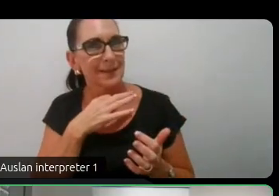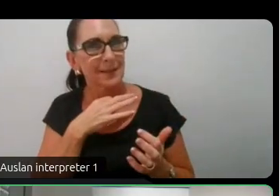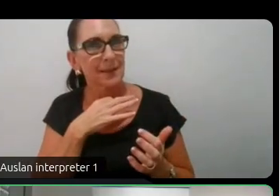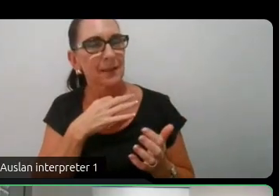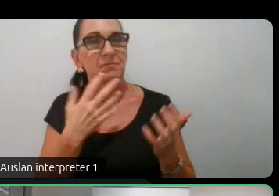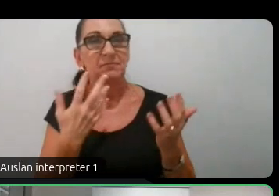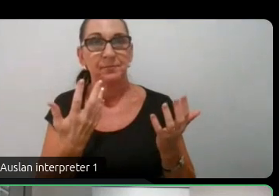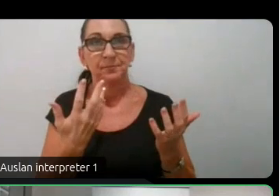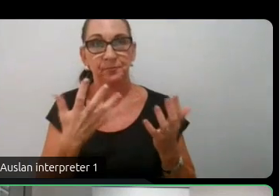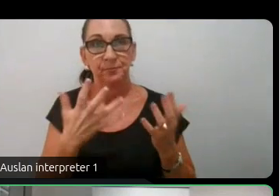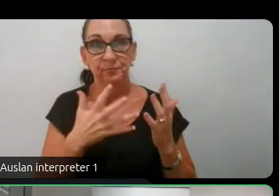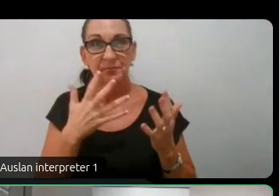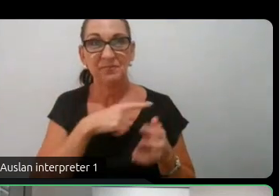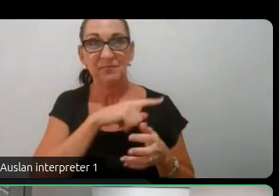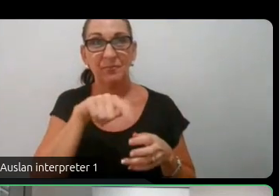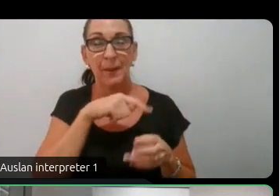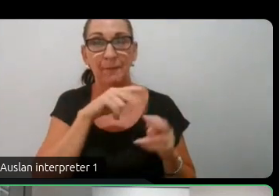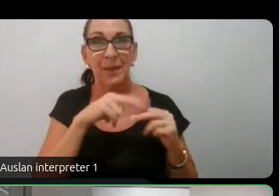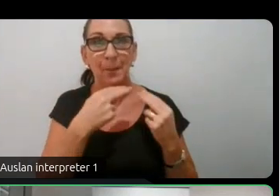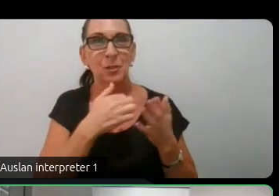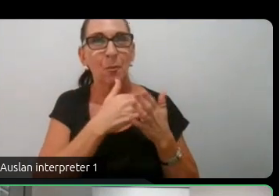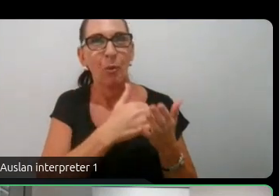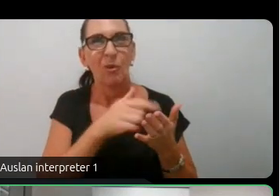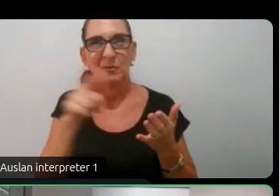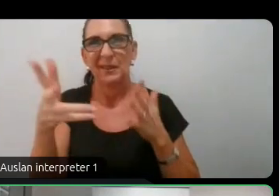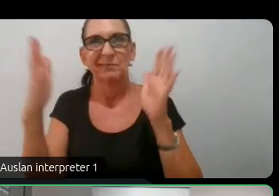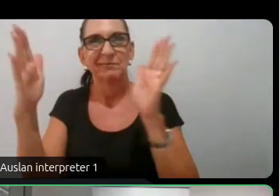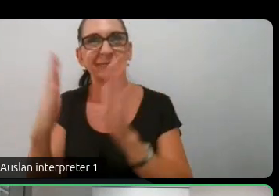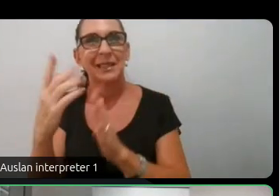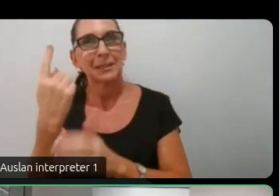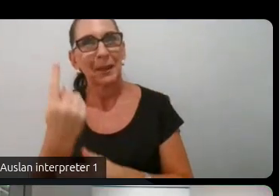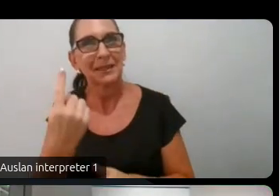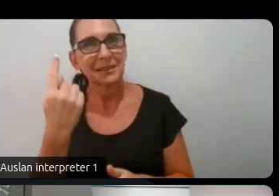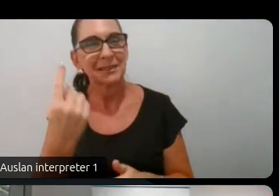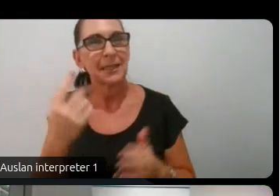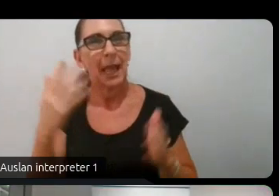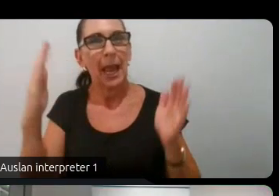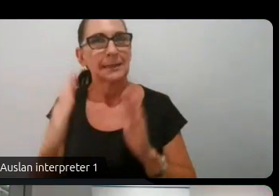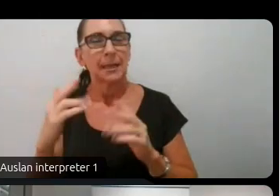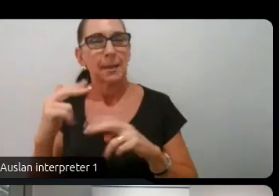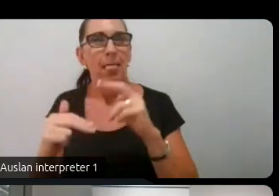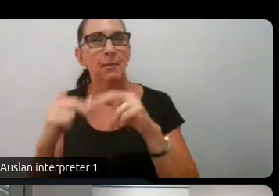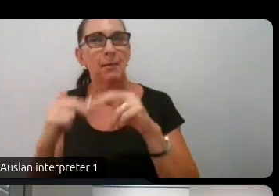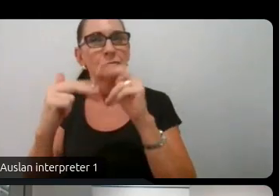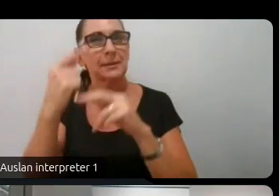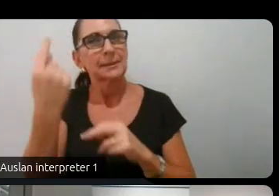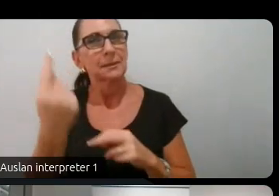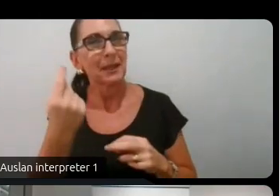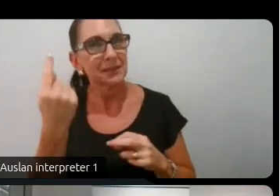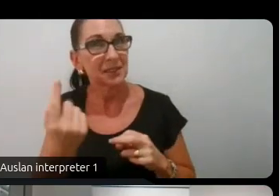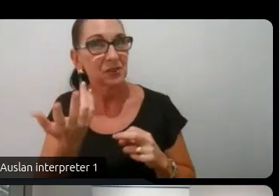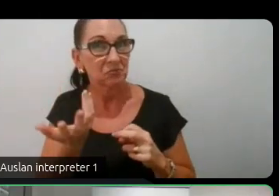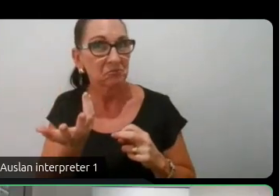that informal support reduce their independence or building of independence. Um does the person